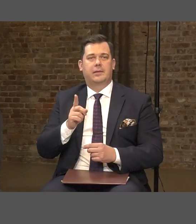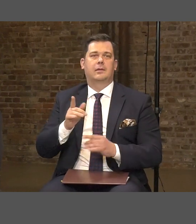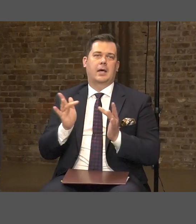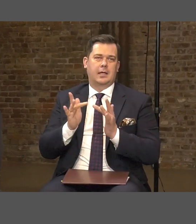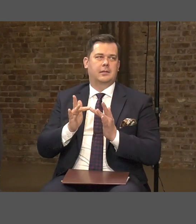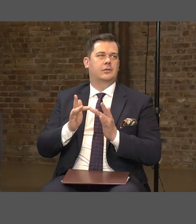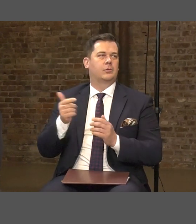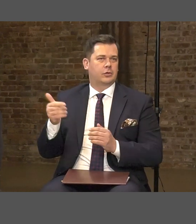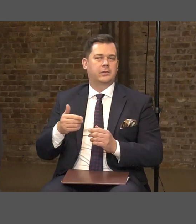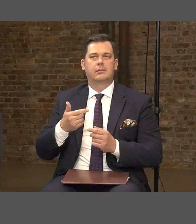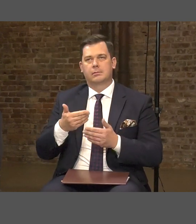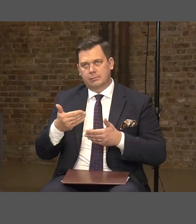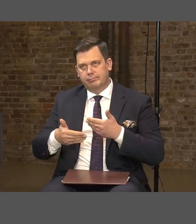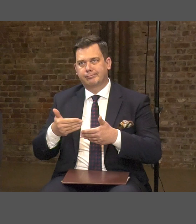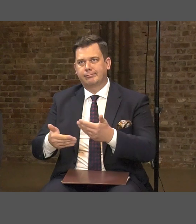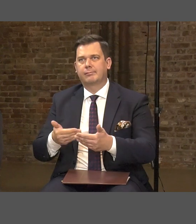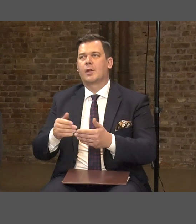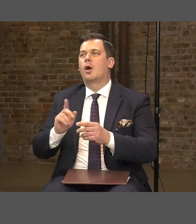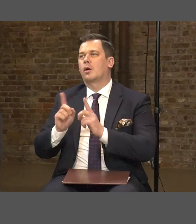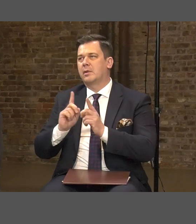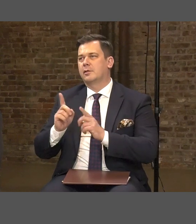But it's true, gradually, you just have to move forward.